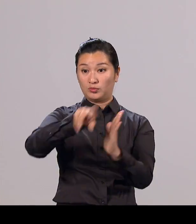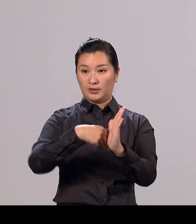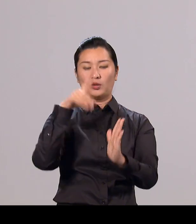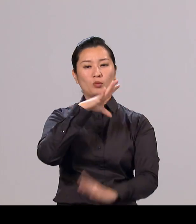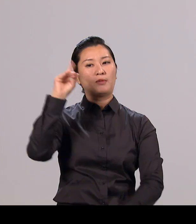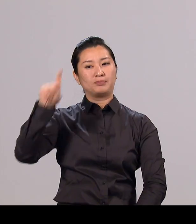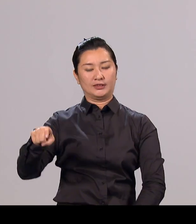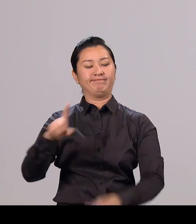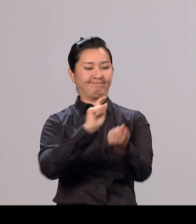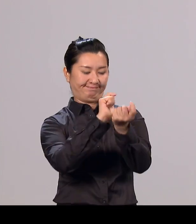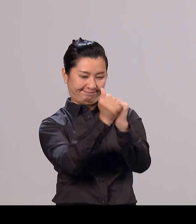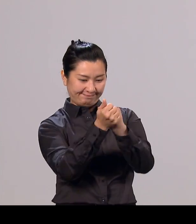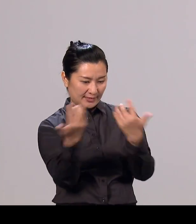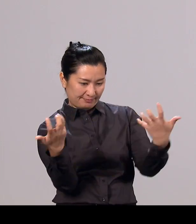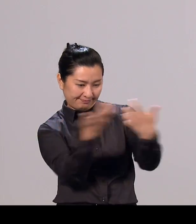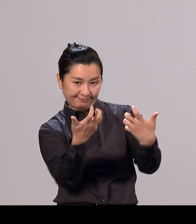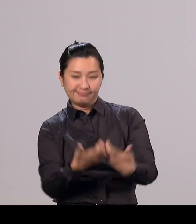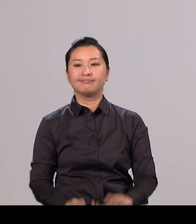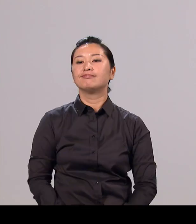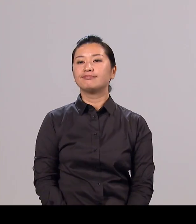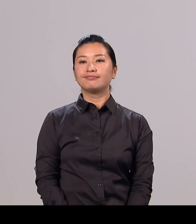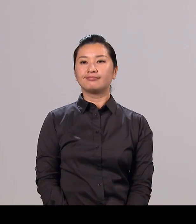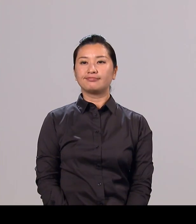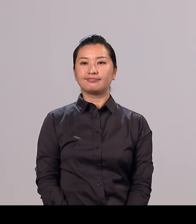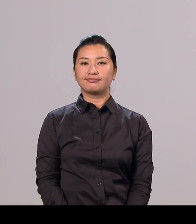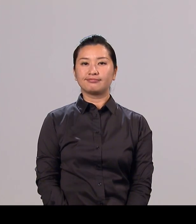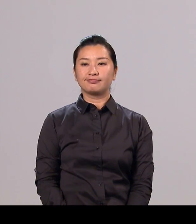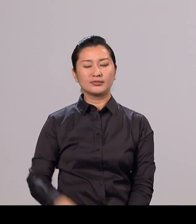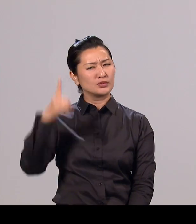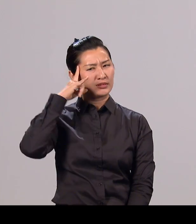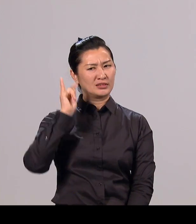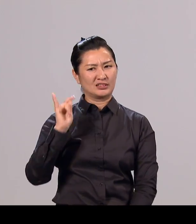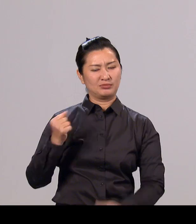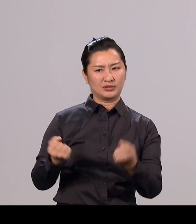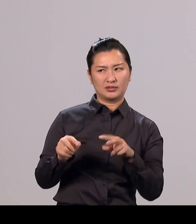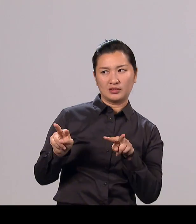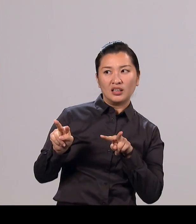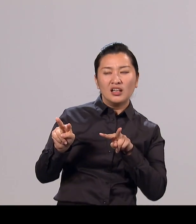I think the taxi drivers are watching this very carefully. I know quite a few are feeling anxious.